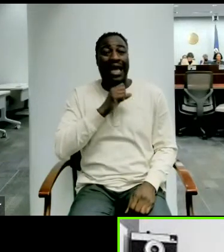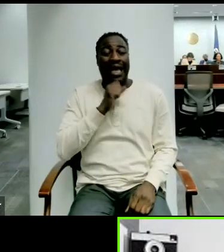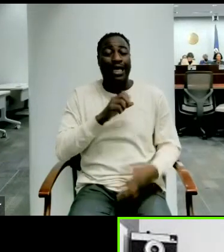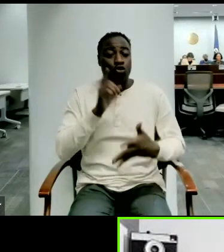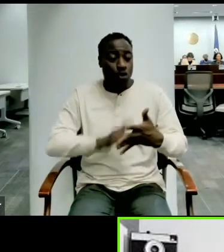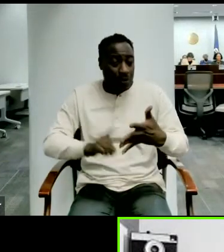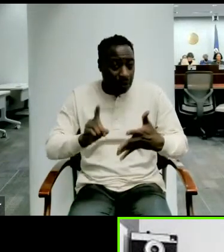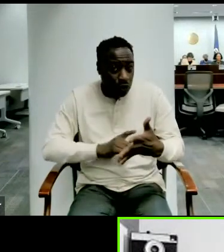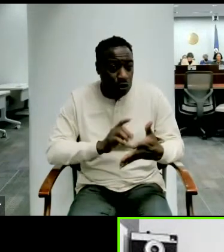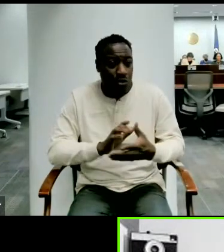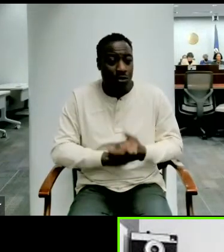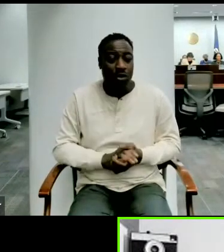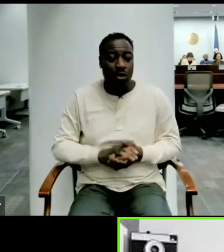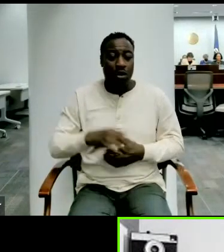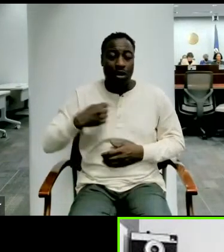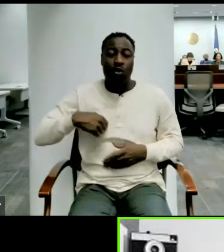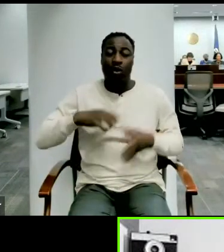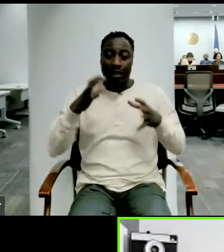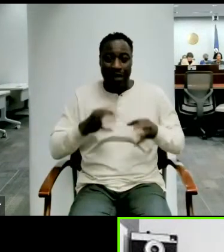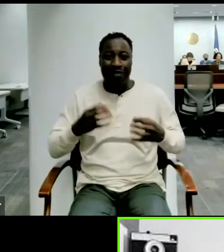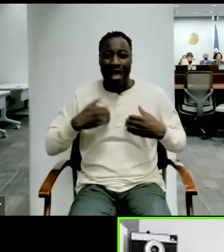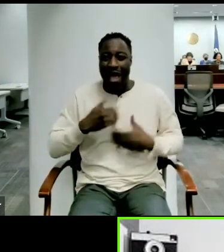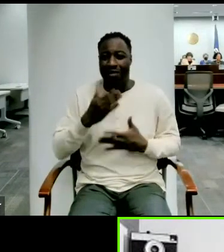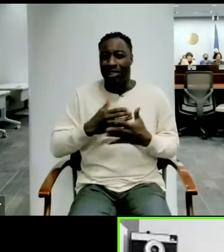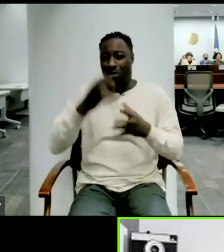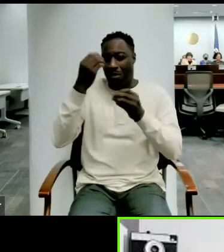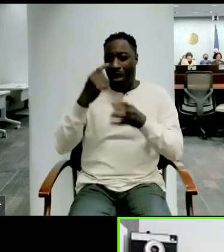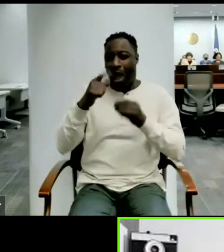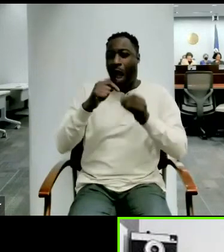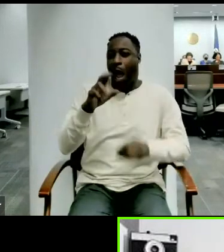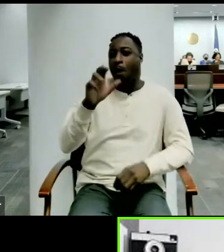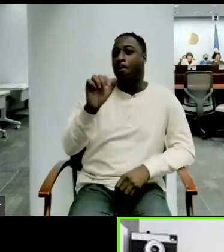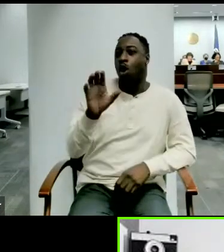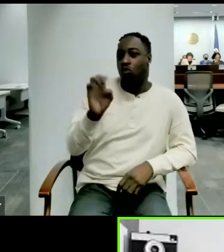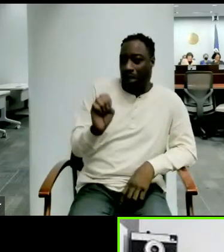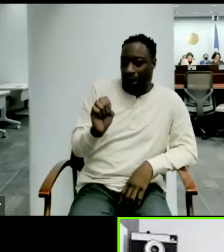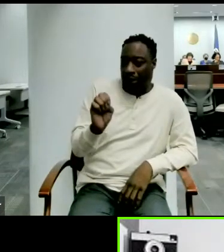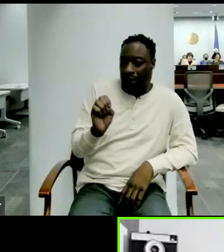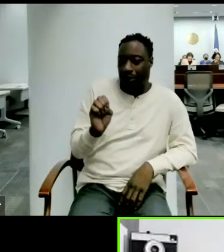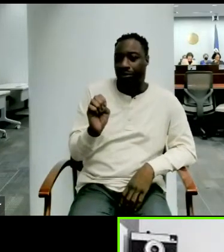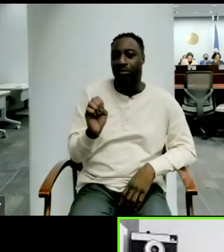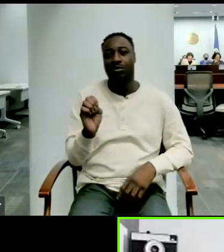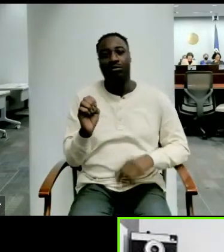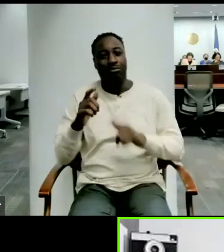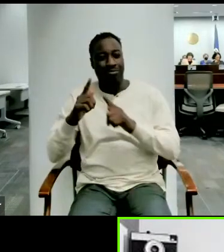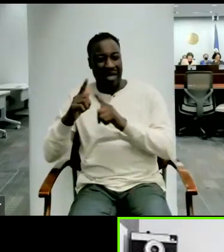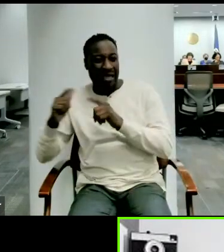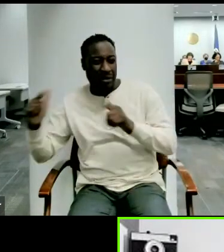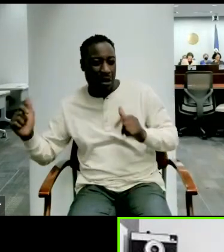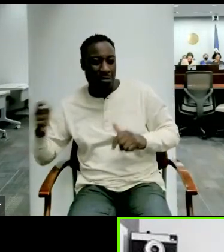we definitely have some information regarding race um, et cetera. So I can share more information on that.